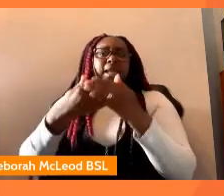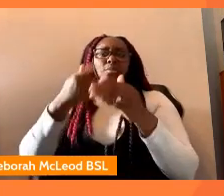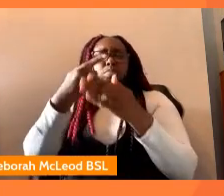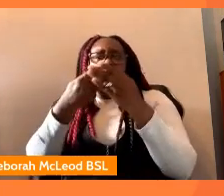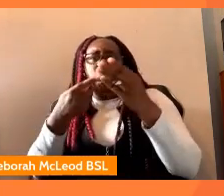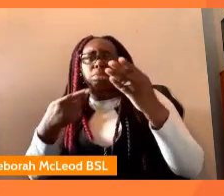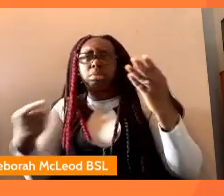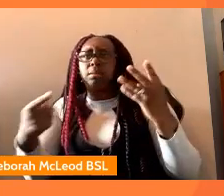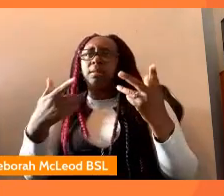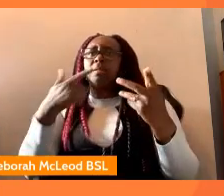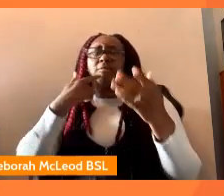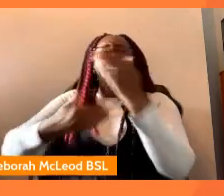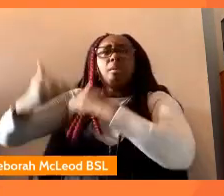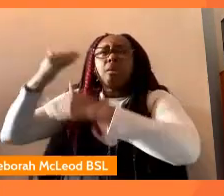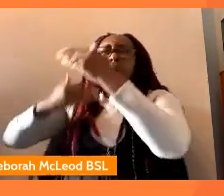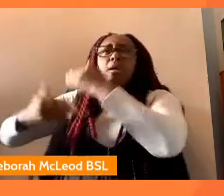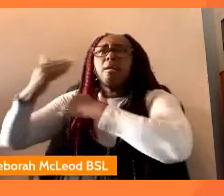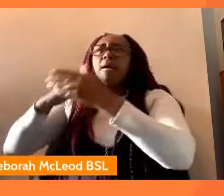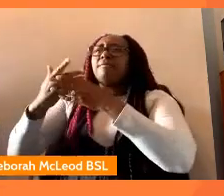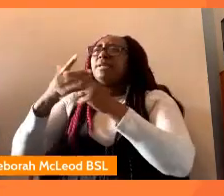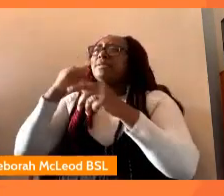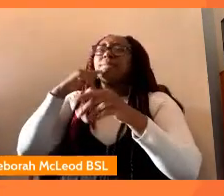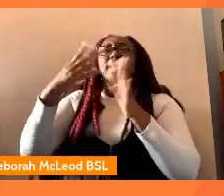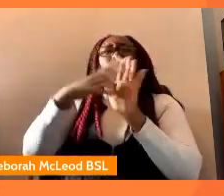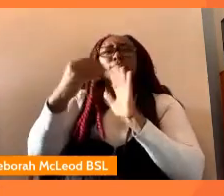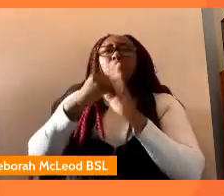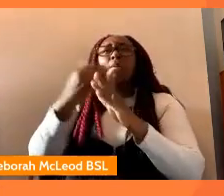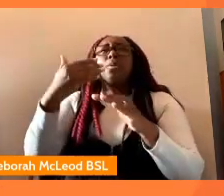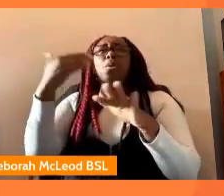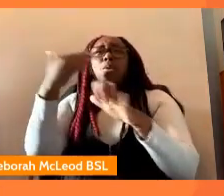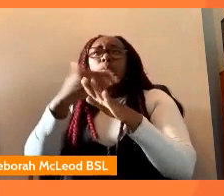showing what it was like to work, live and play in the west midlands.